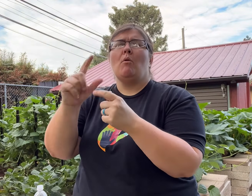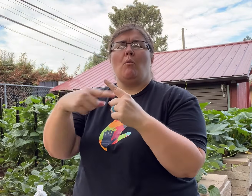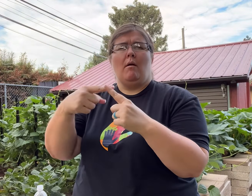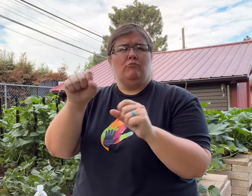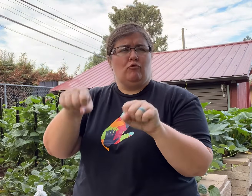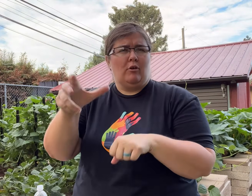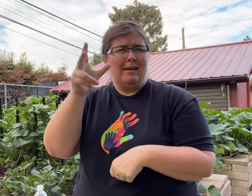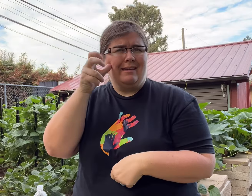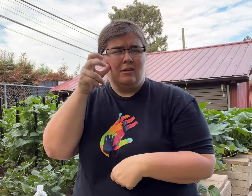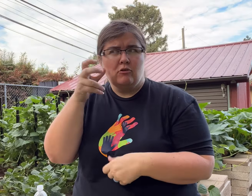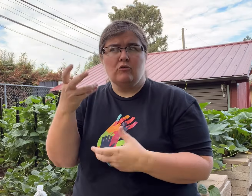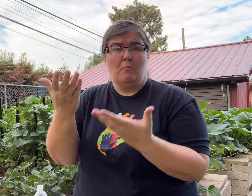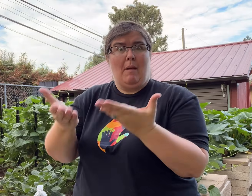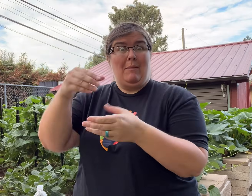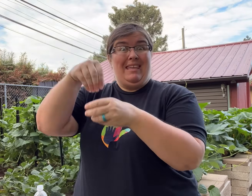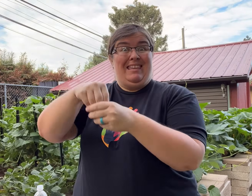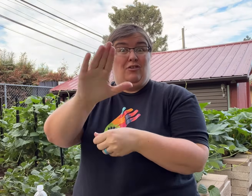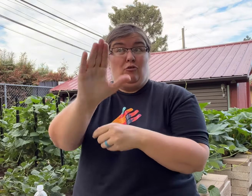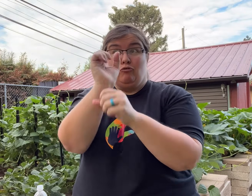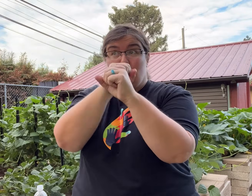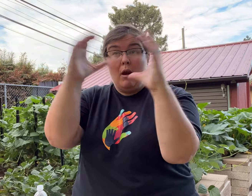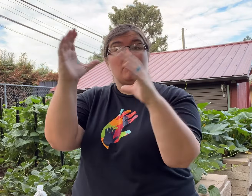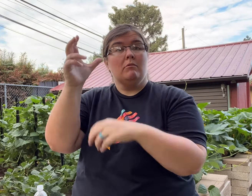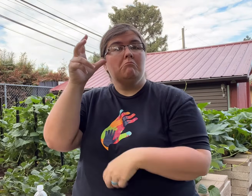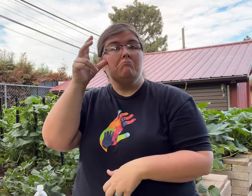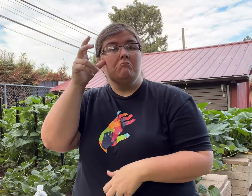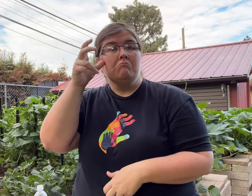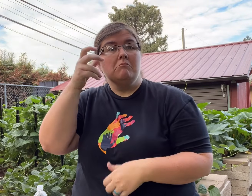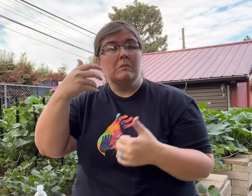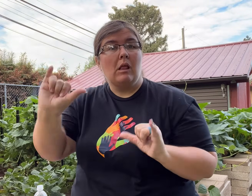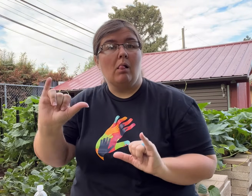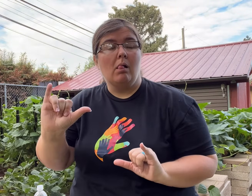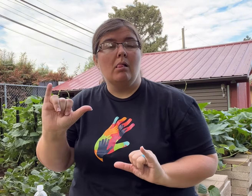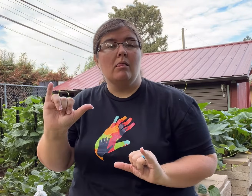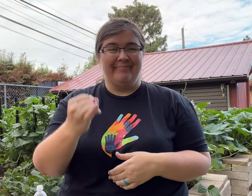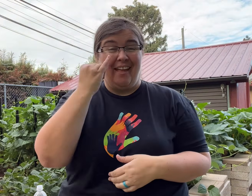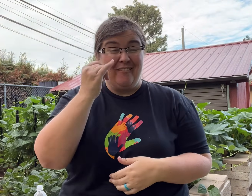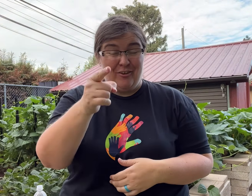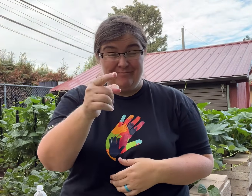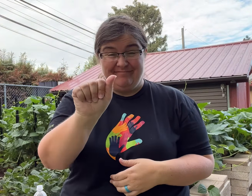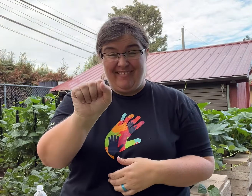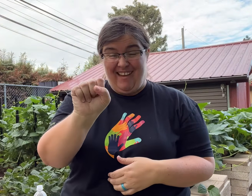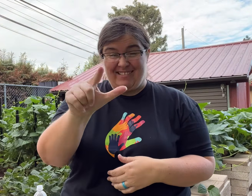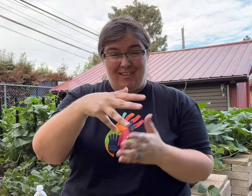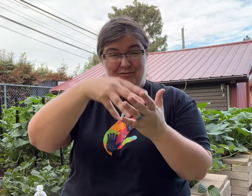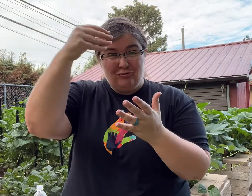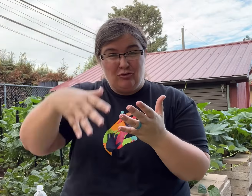dream remember when you could speak and might in your dream still be able to hear. Now, if you're